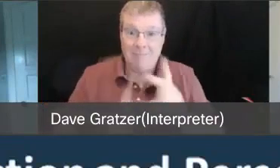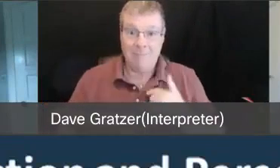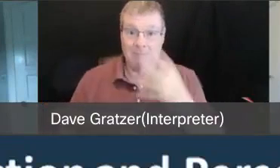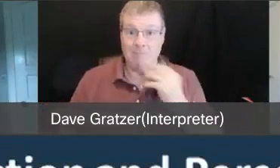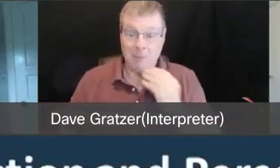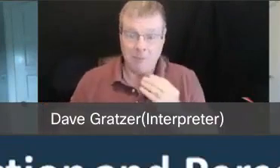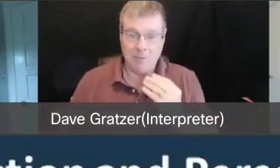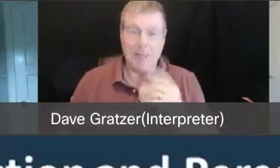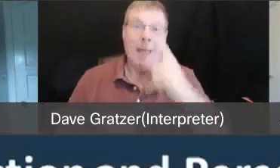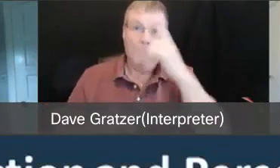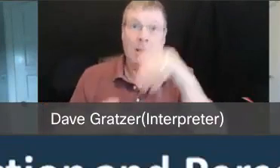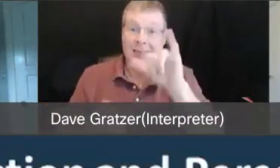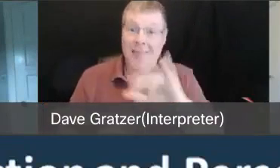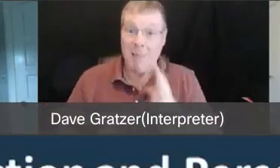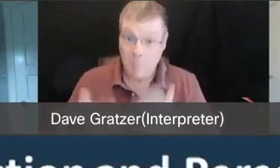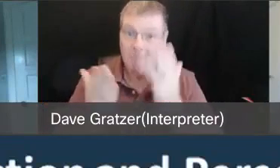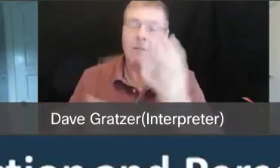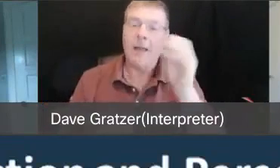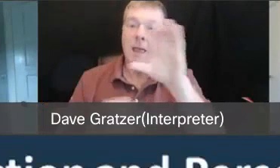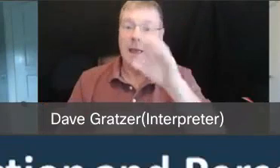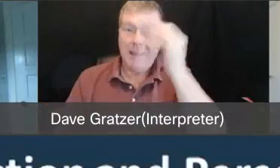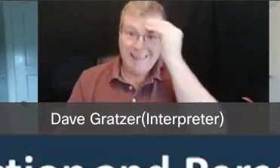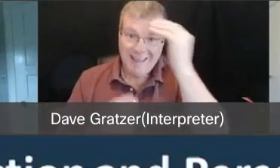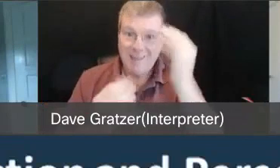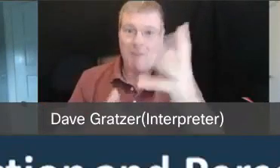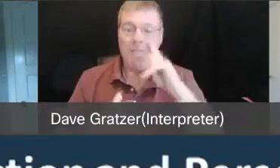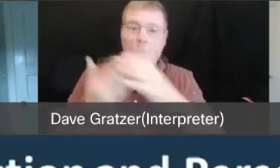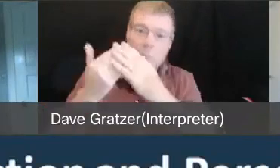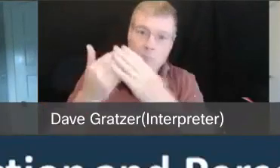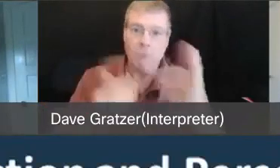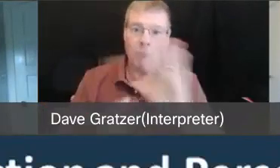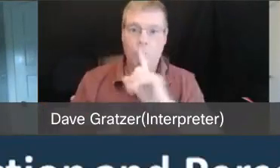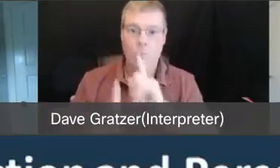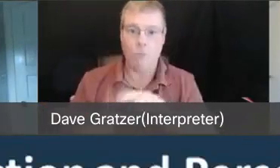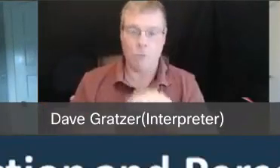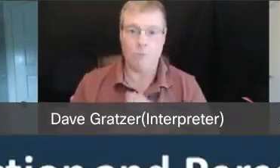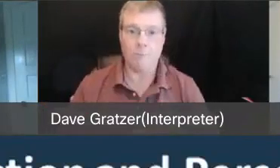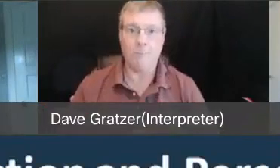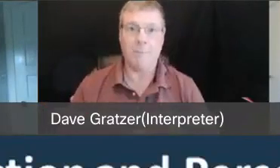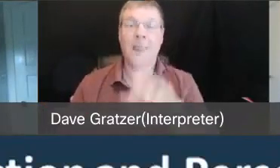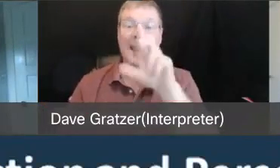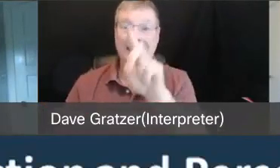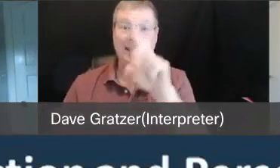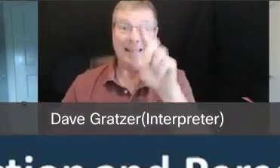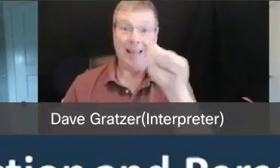because it provides context for the rest of the report. The DDS examiner will be able to see